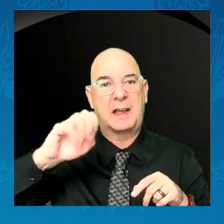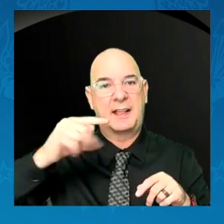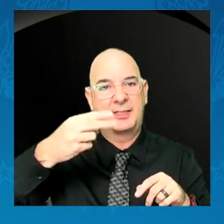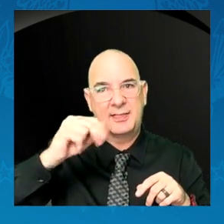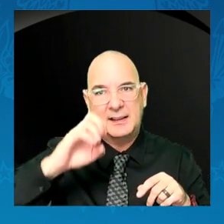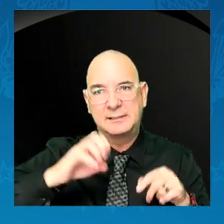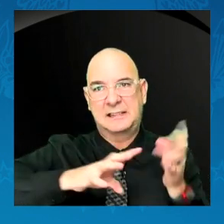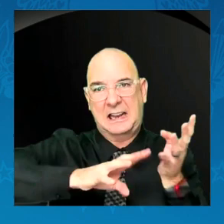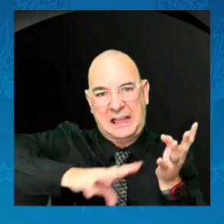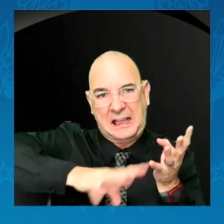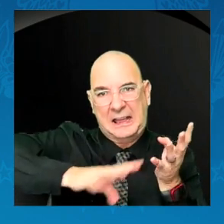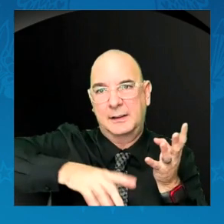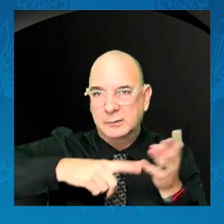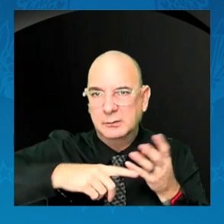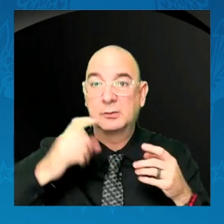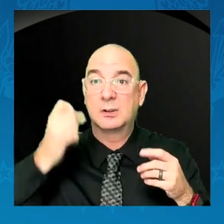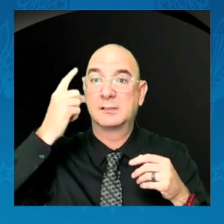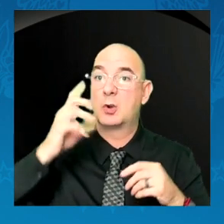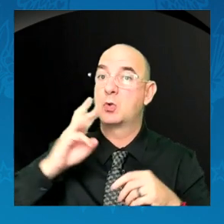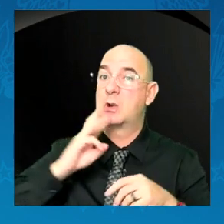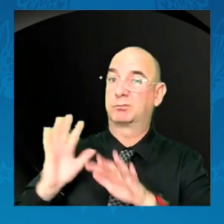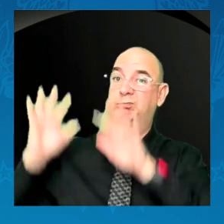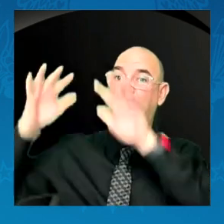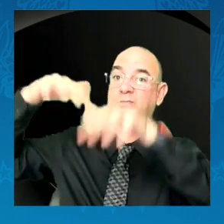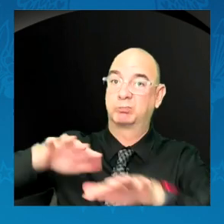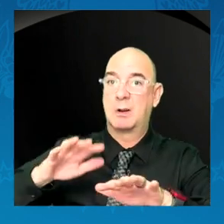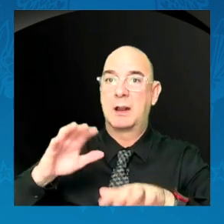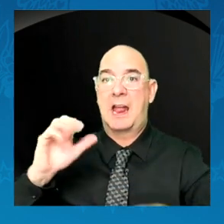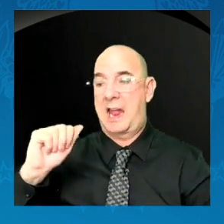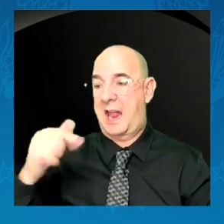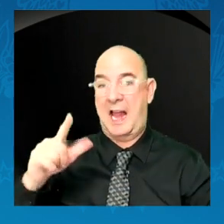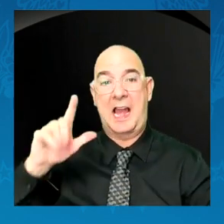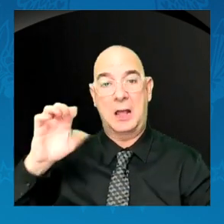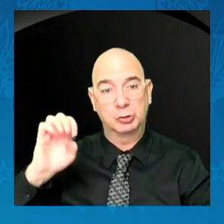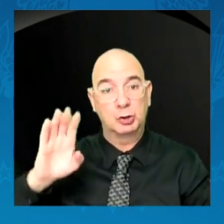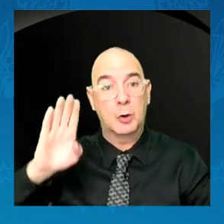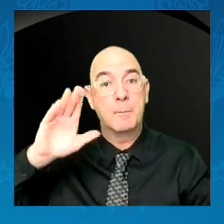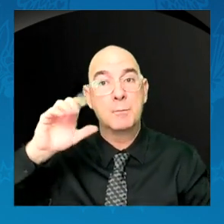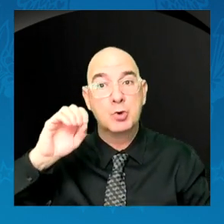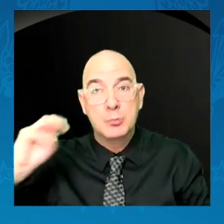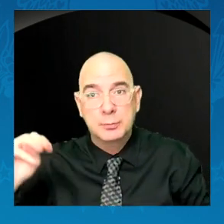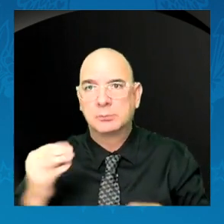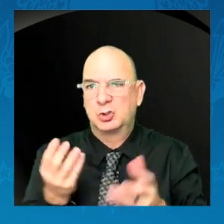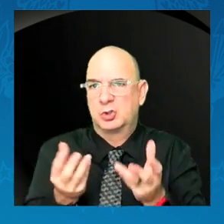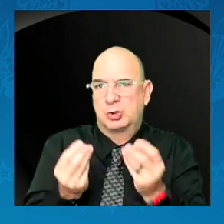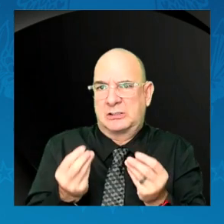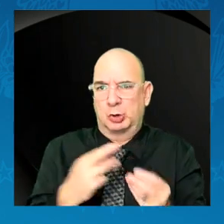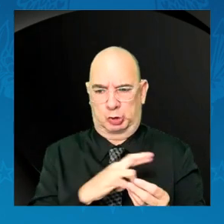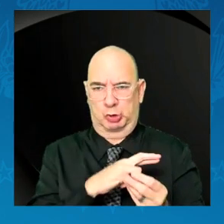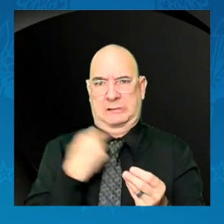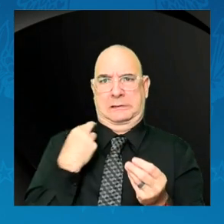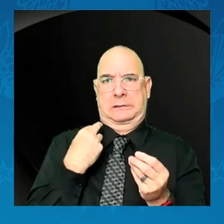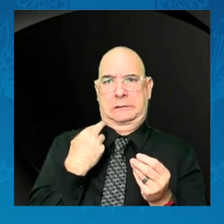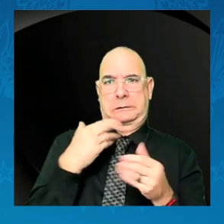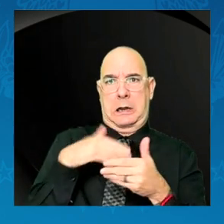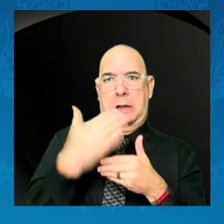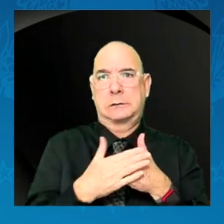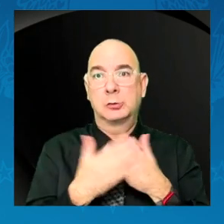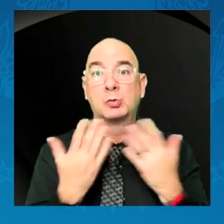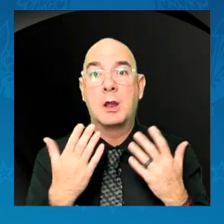and whose water resources are at risk next. Audio in helping to make solar project planning easier